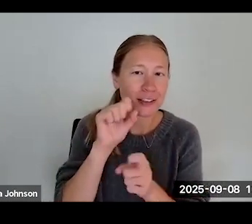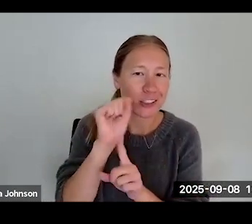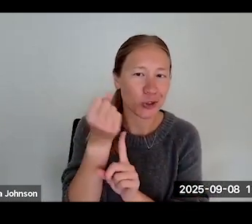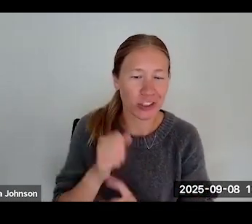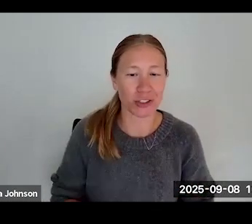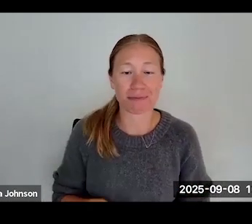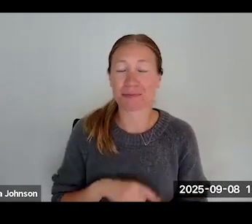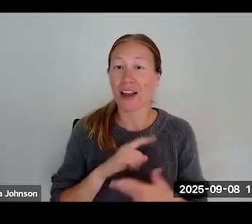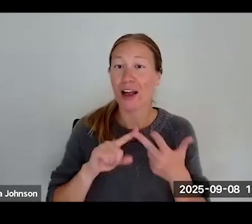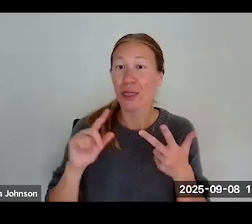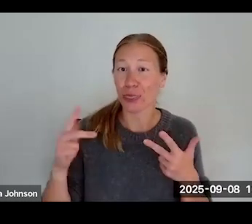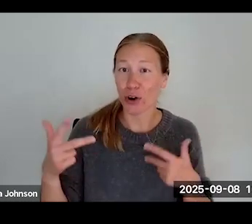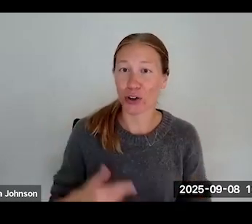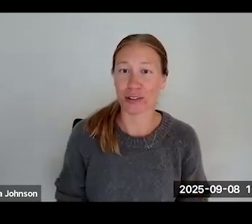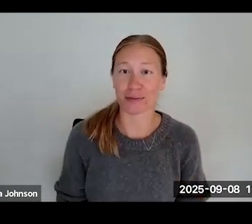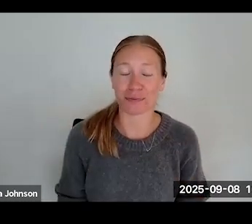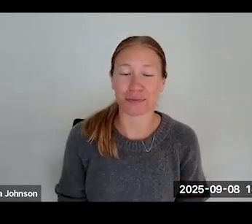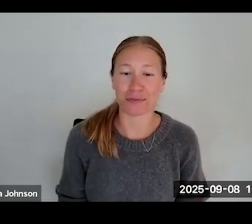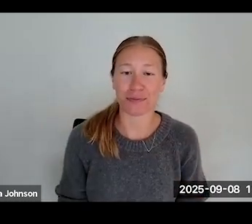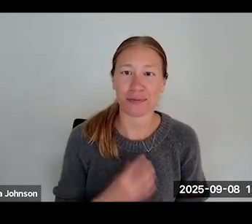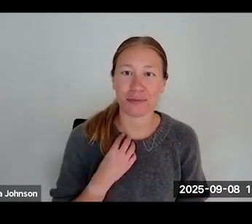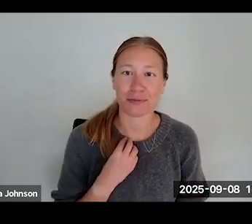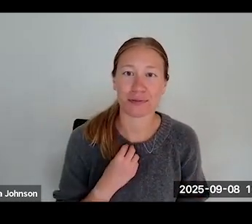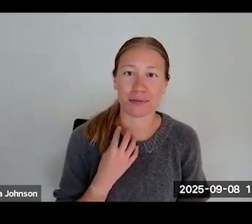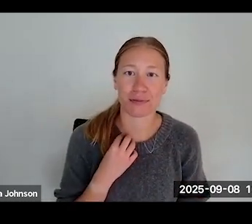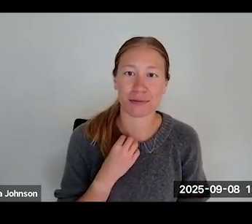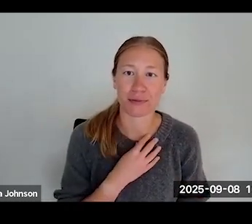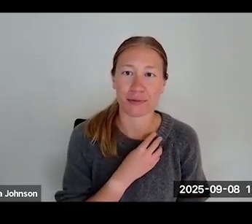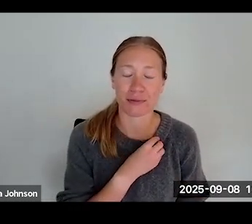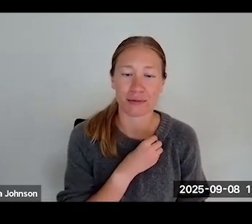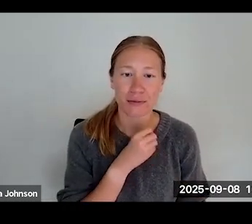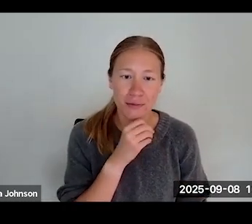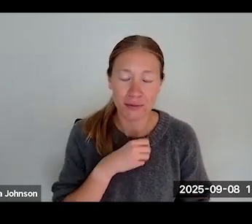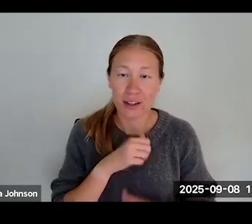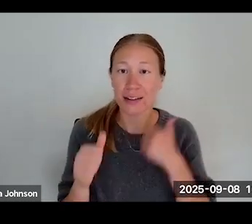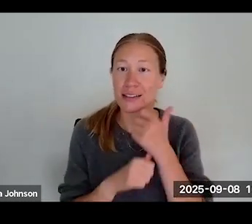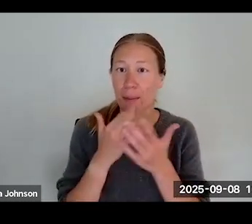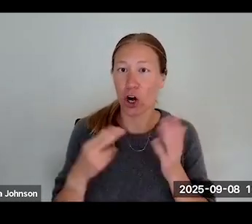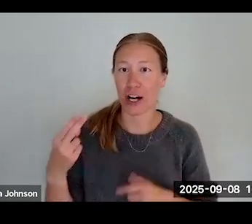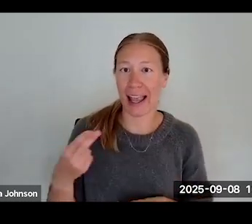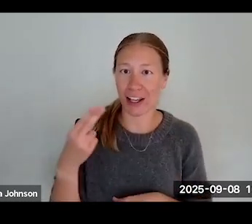is in Subpart H as well, And this is for effects of non-compliance